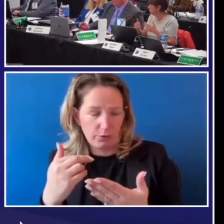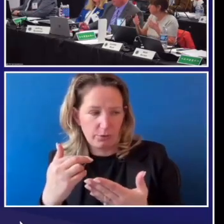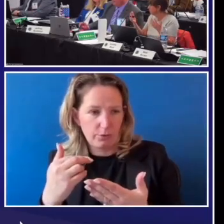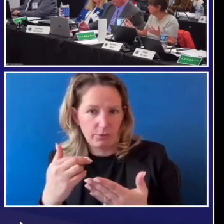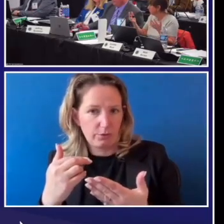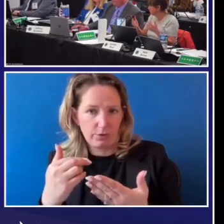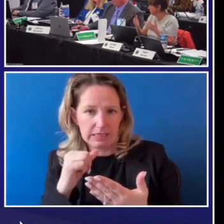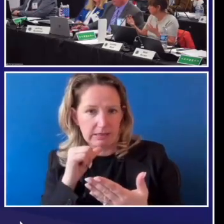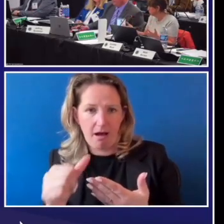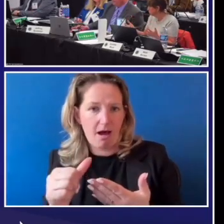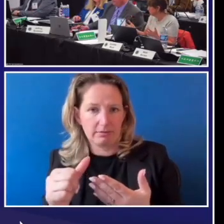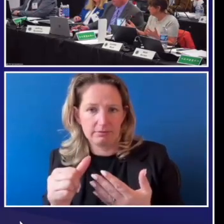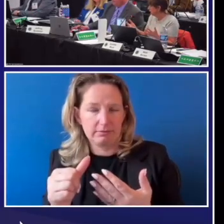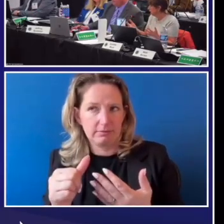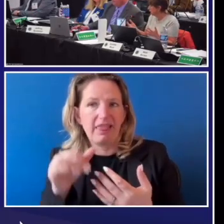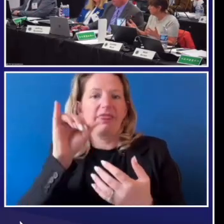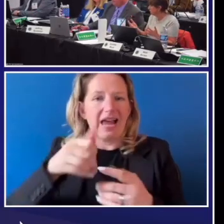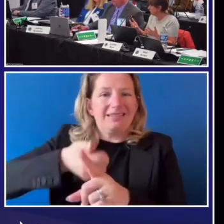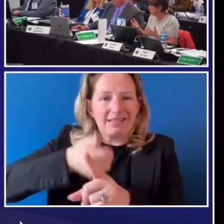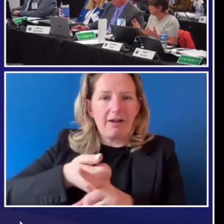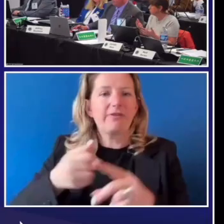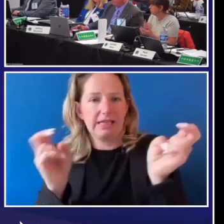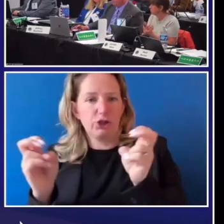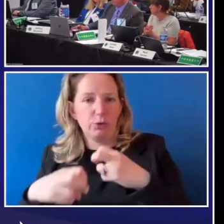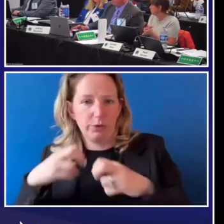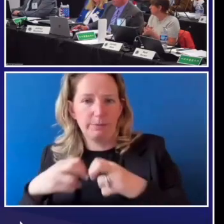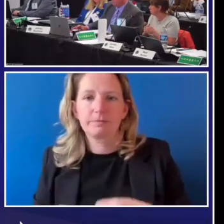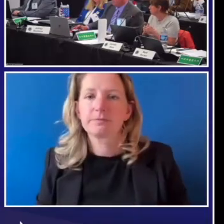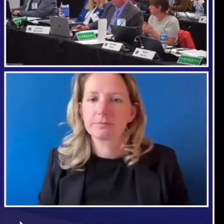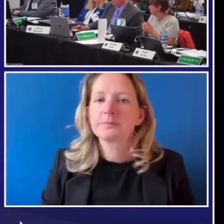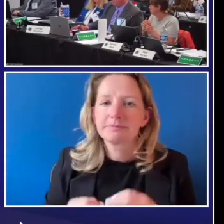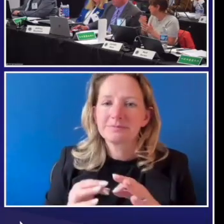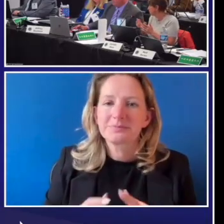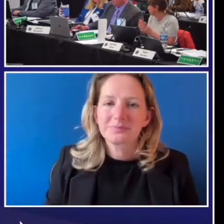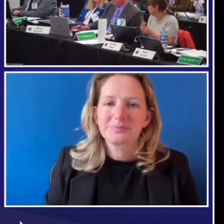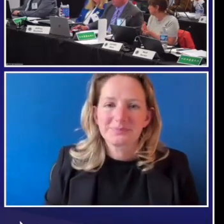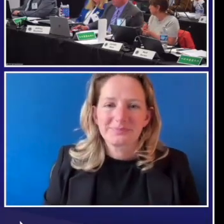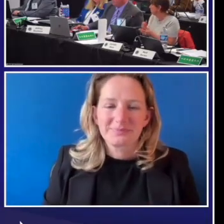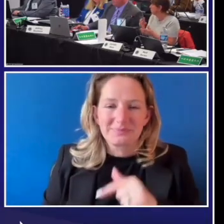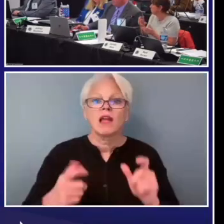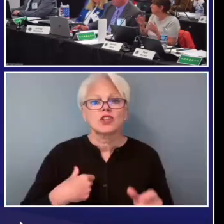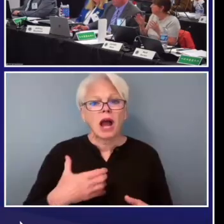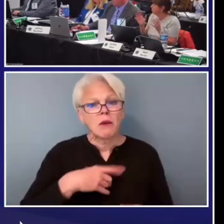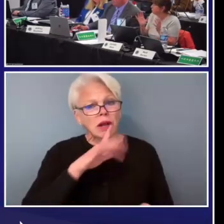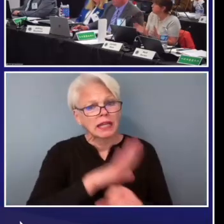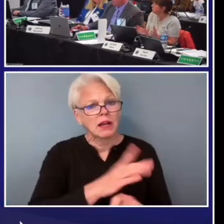and of itself is an issue. And I just want some confirmation, if it's possible, from the department that the purpose of